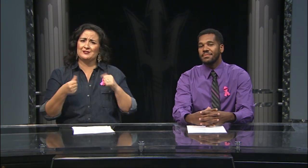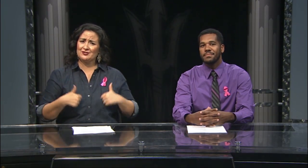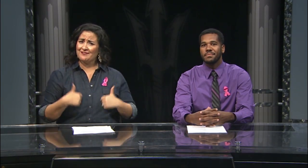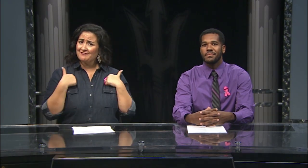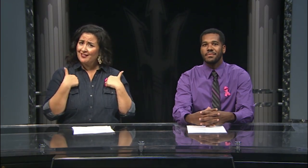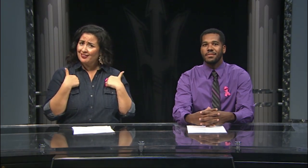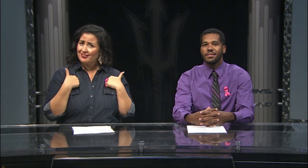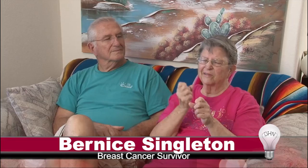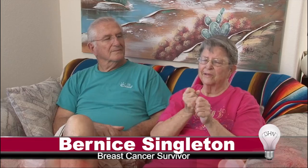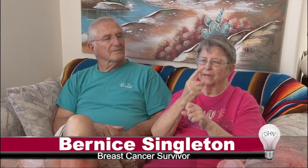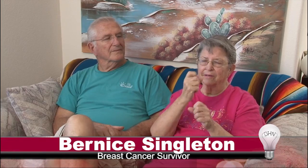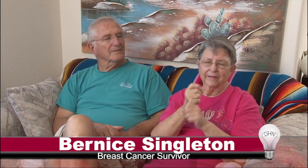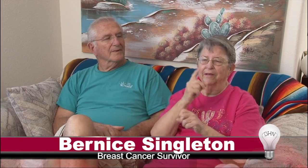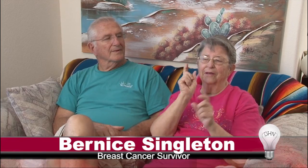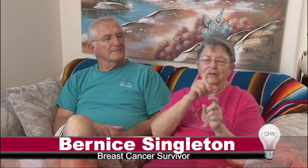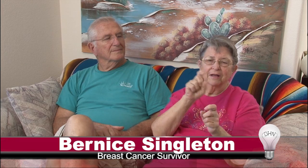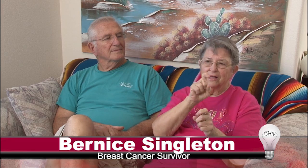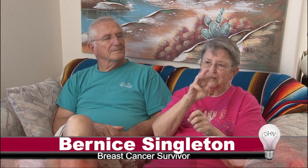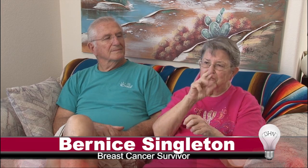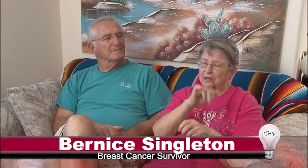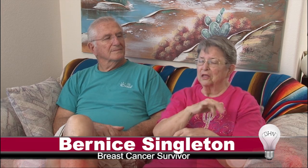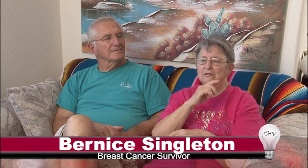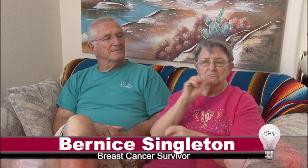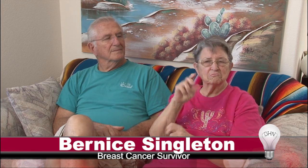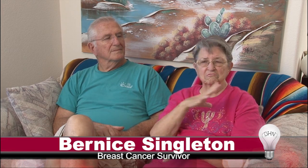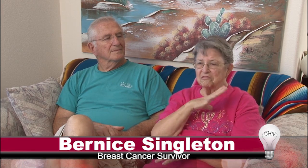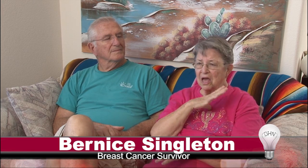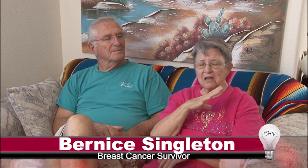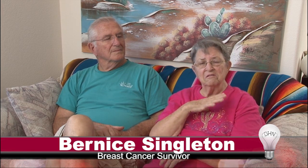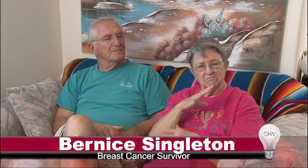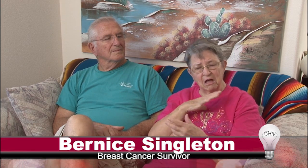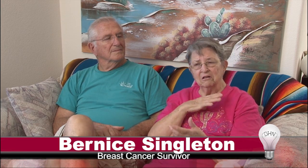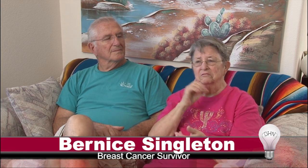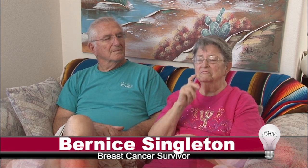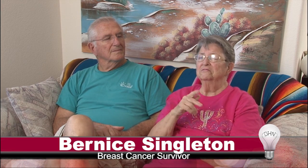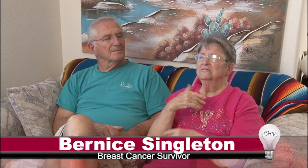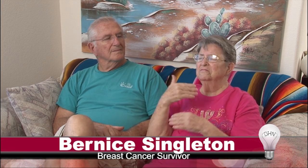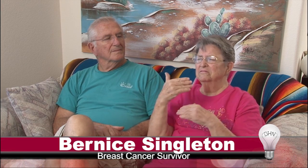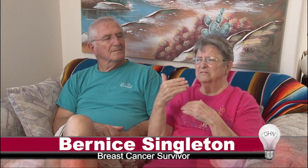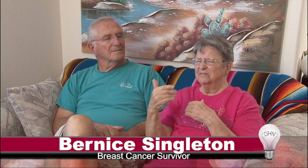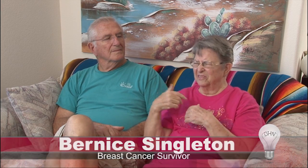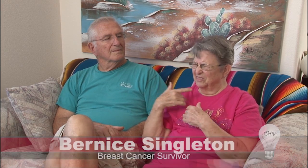Bernice: “Even though I went annually for an x-ray and everything kept coming up fine,